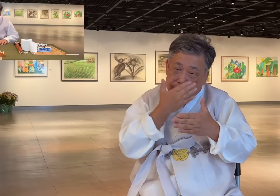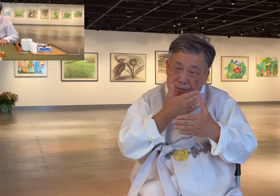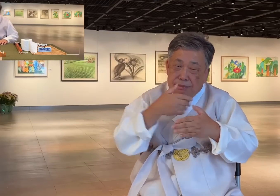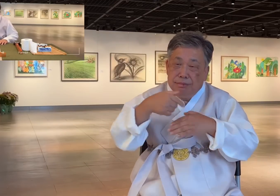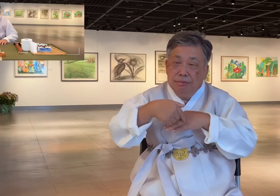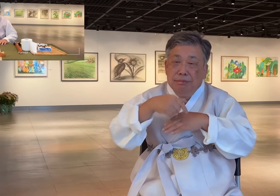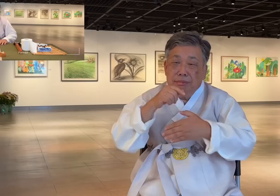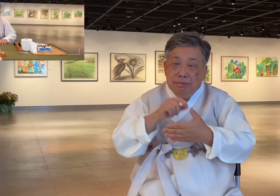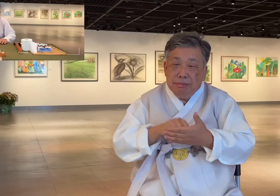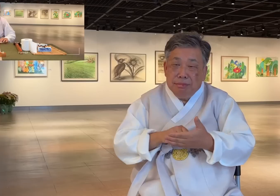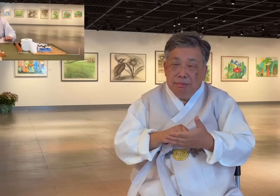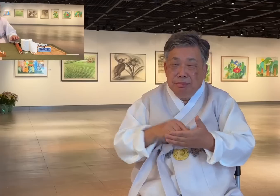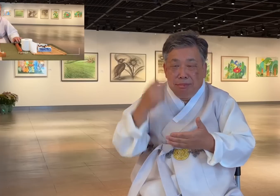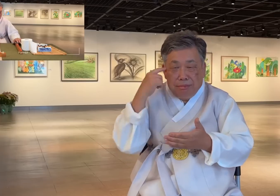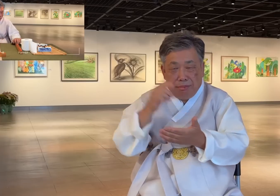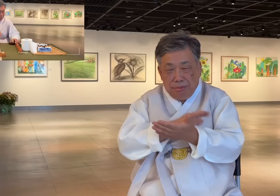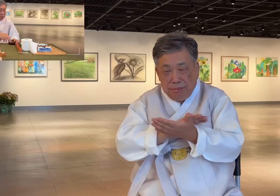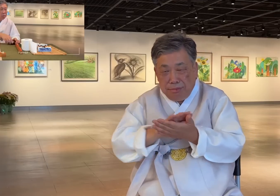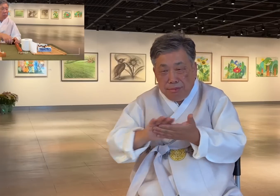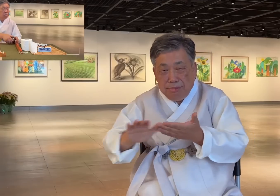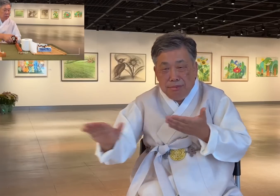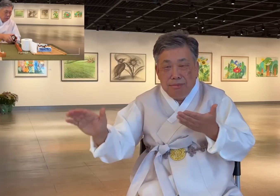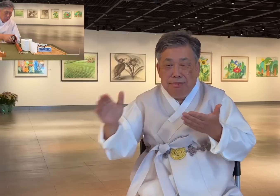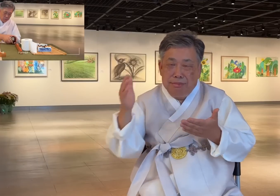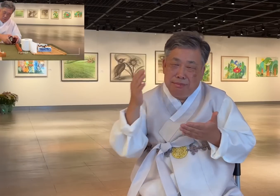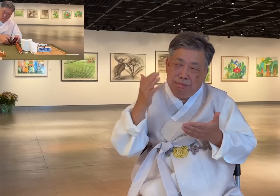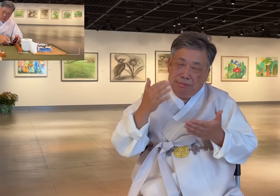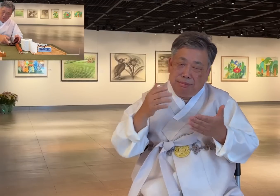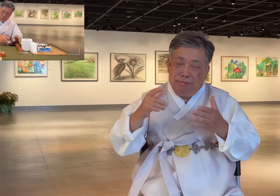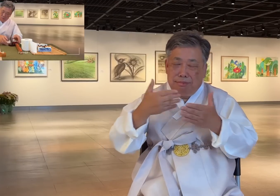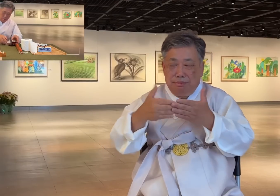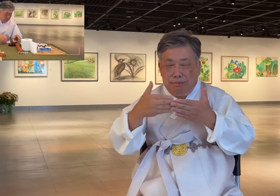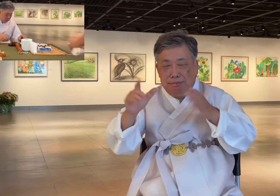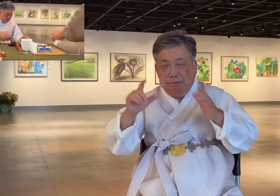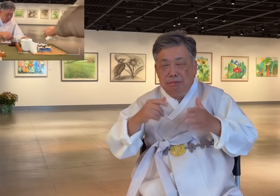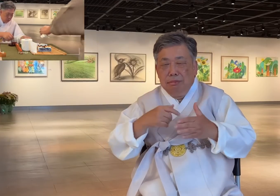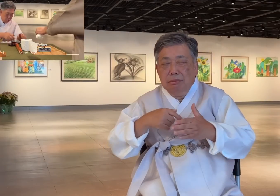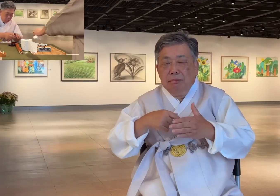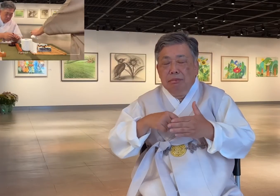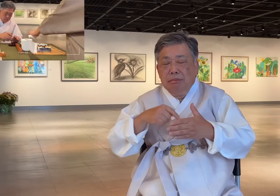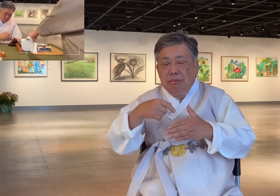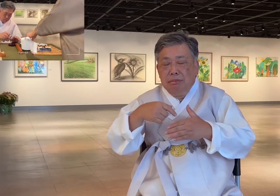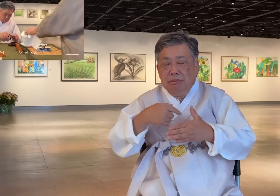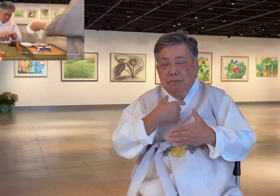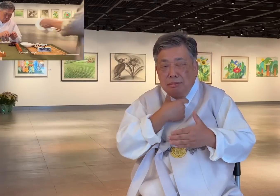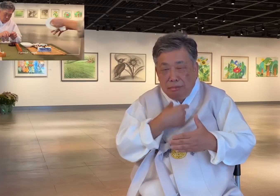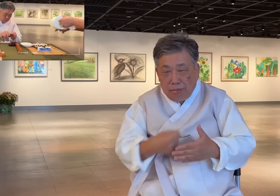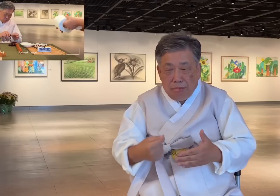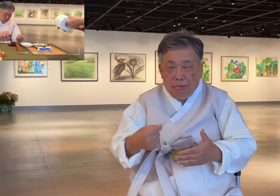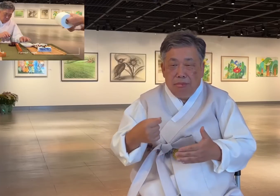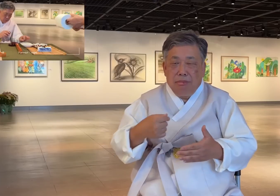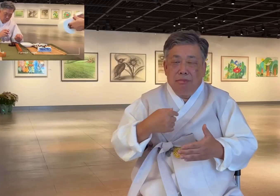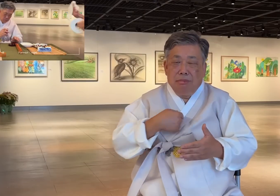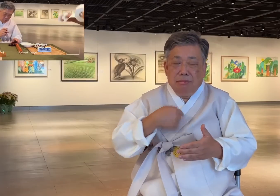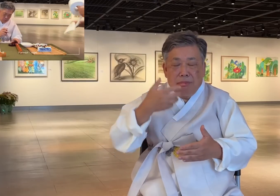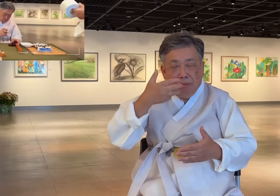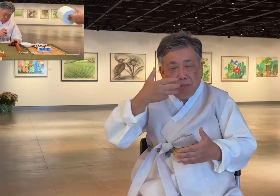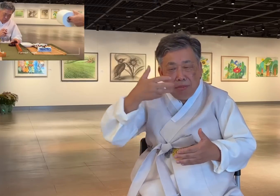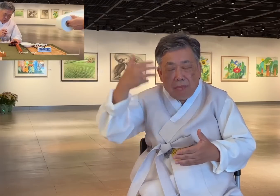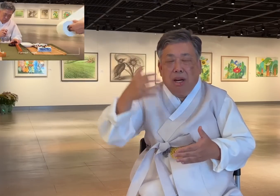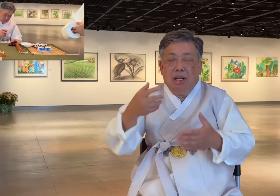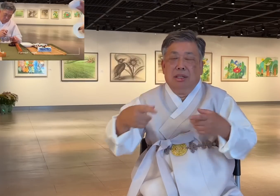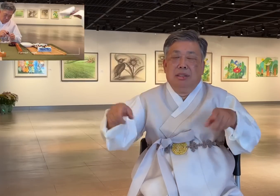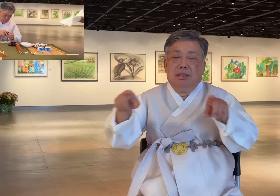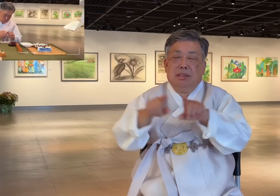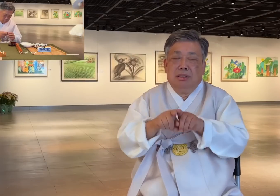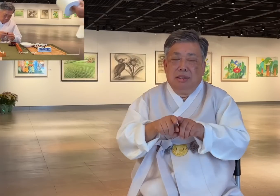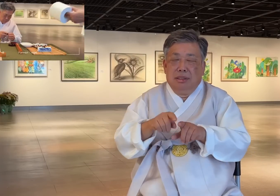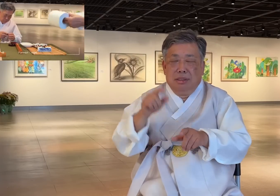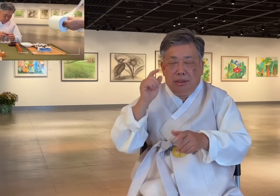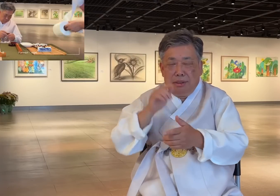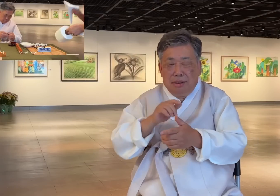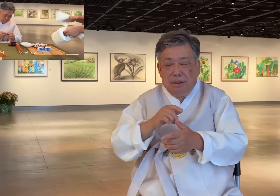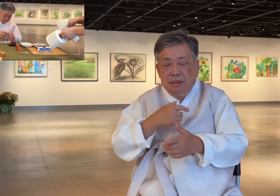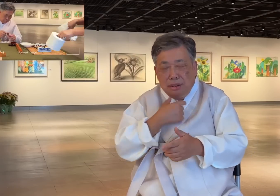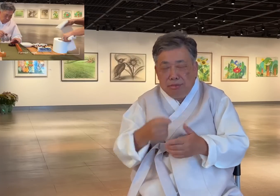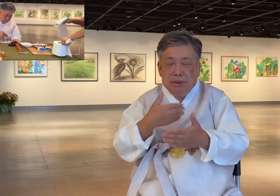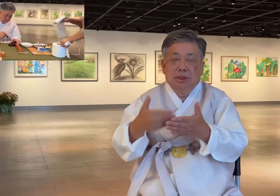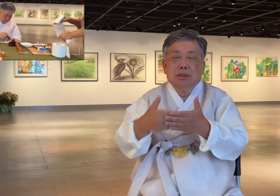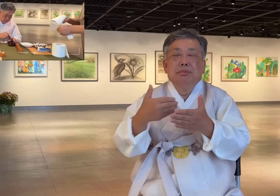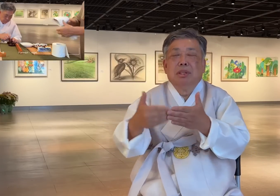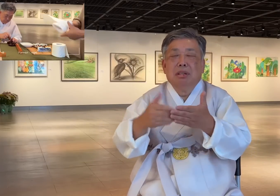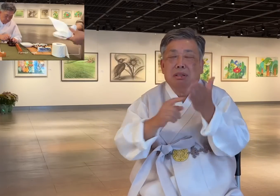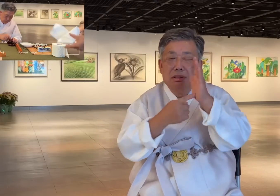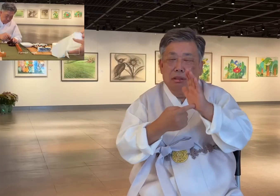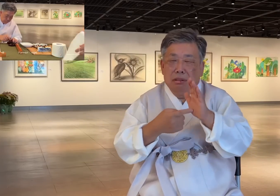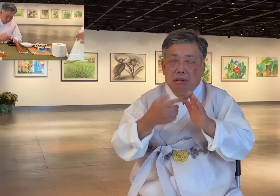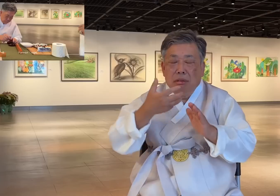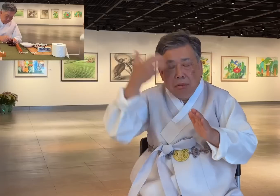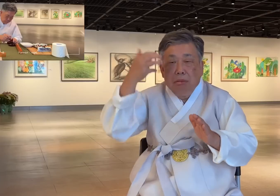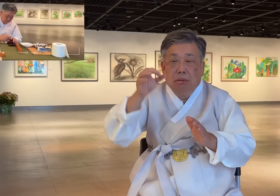in a peaceful and uncomplicated state with the sun rising .